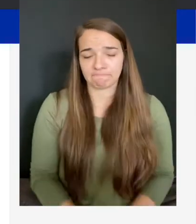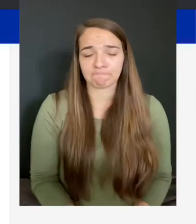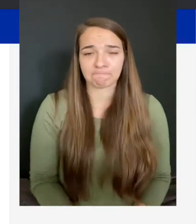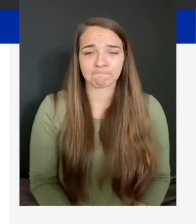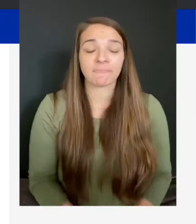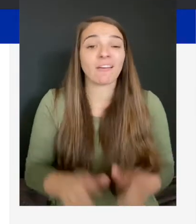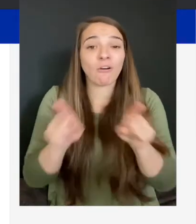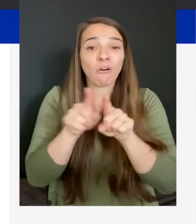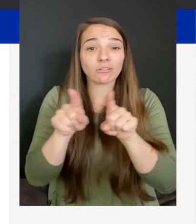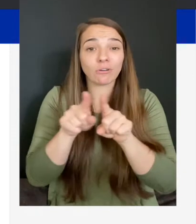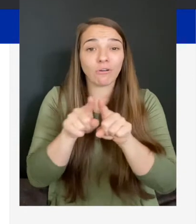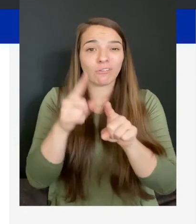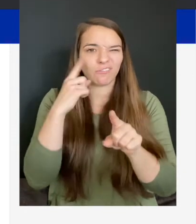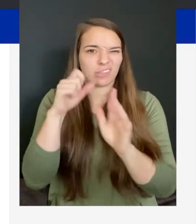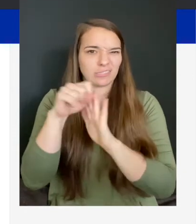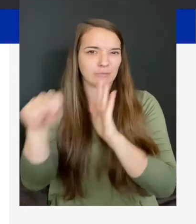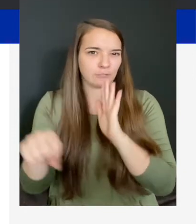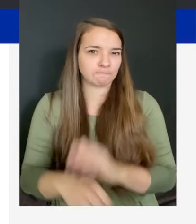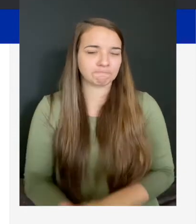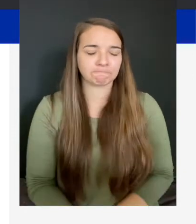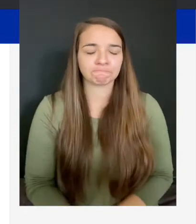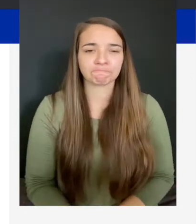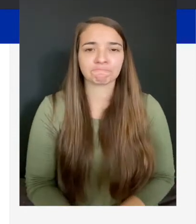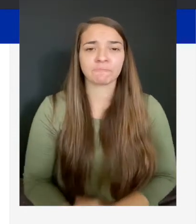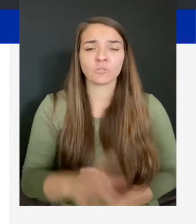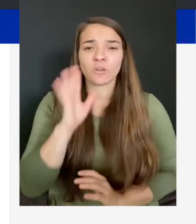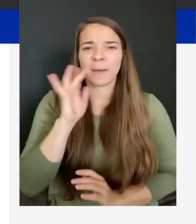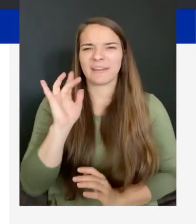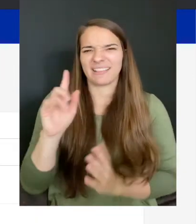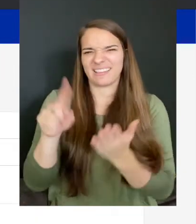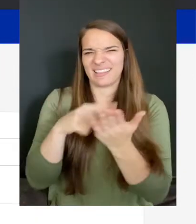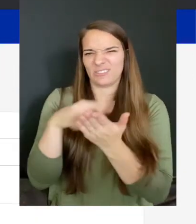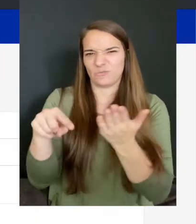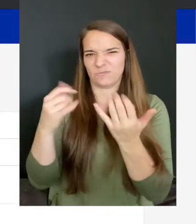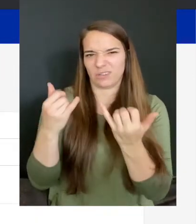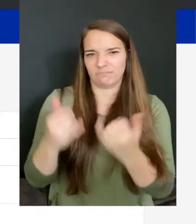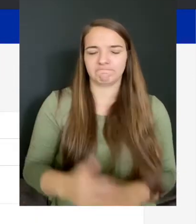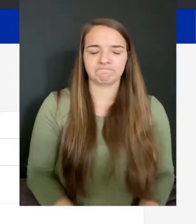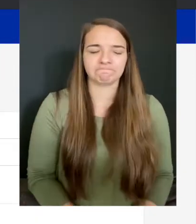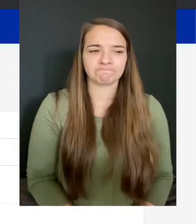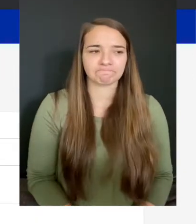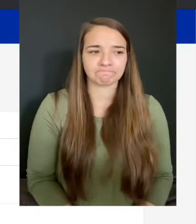a semester. Okay, so I go ahead and click Cancel there.